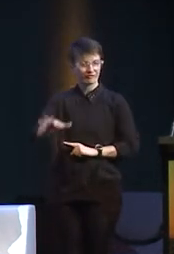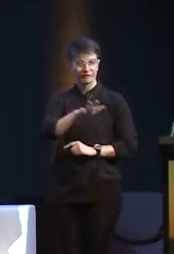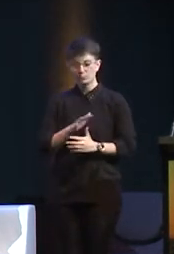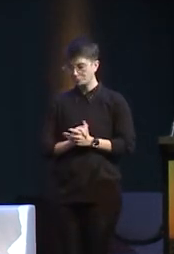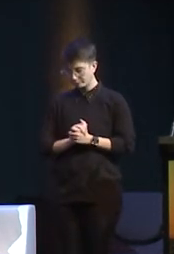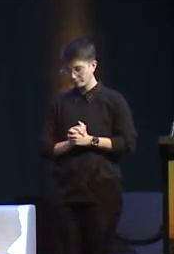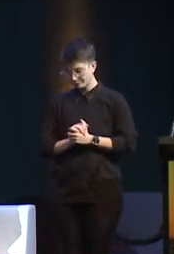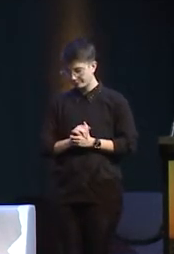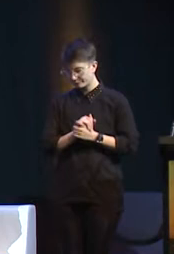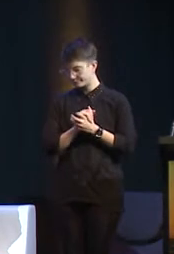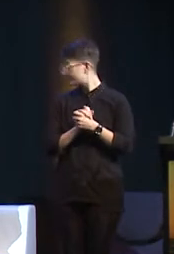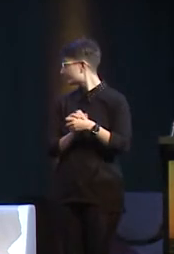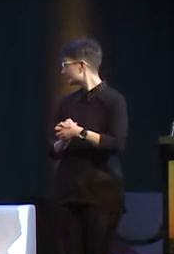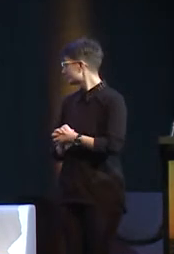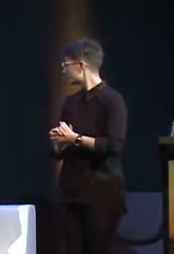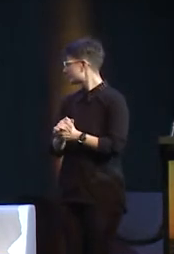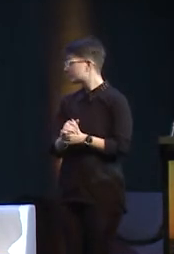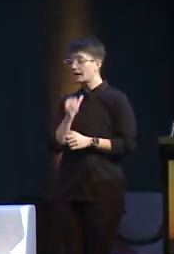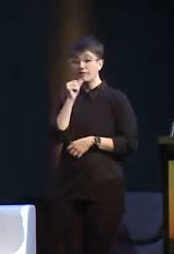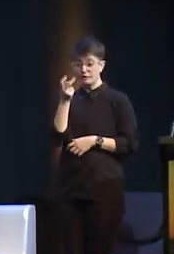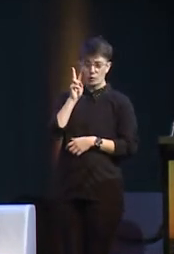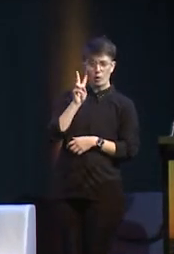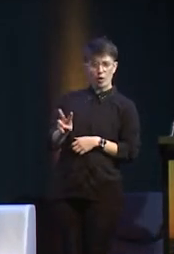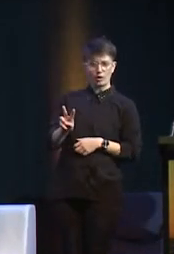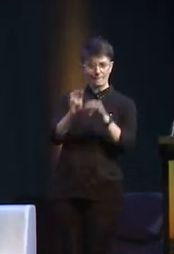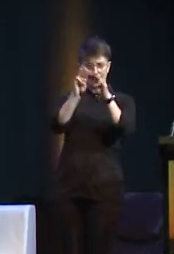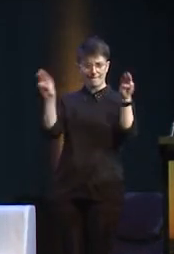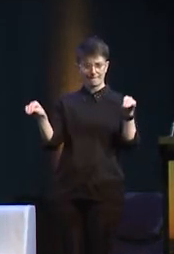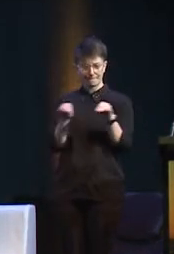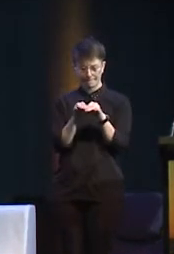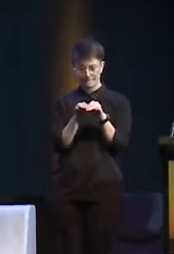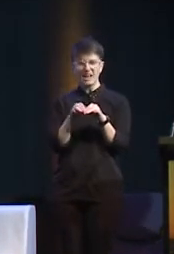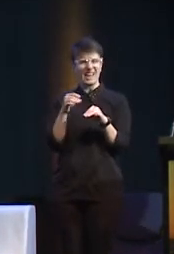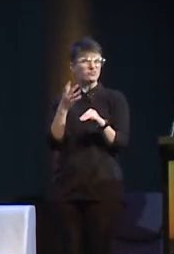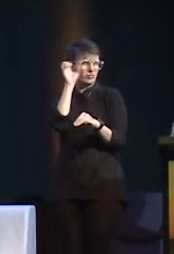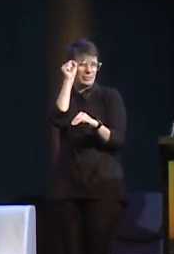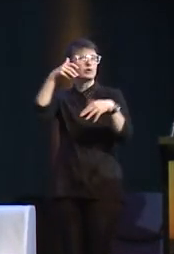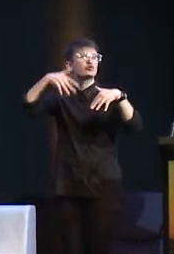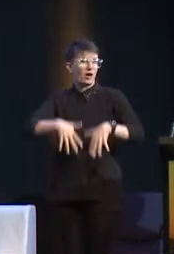roadmap, and bear in mind this is a draft roadmap of where the Taranaki community has